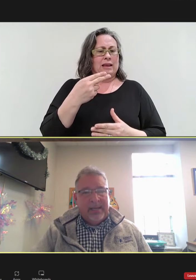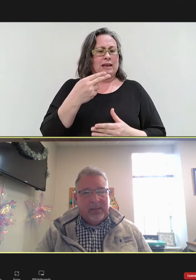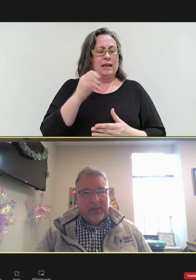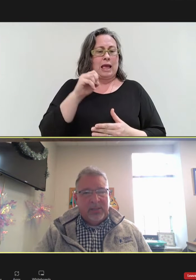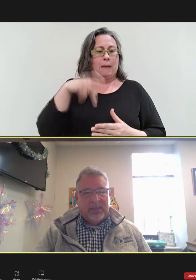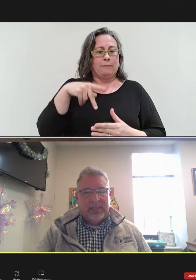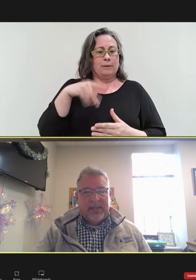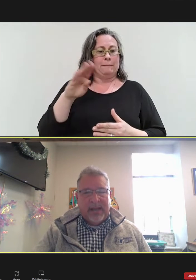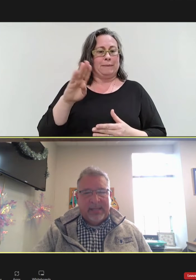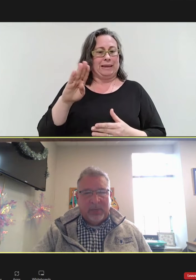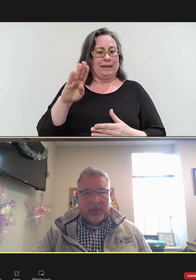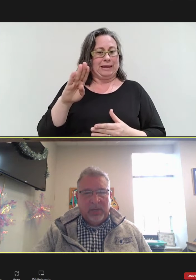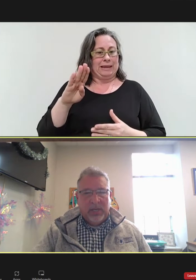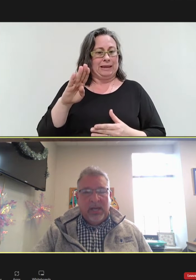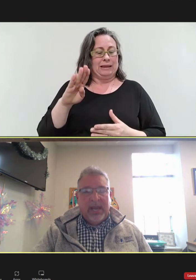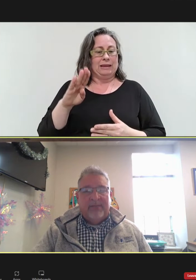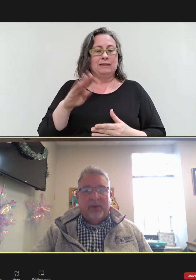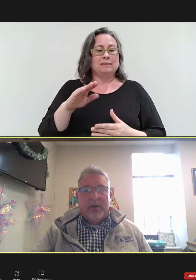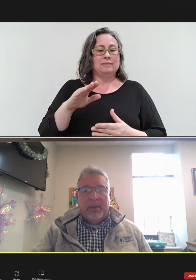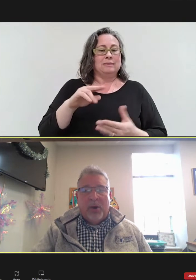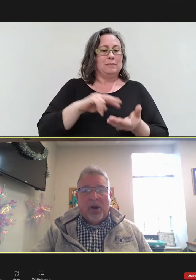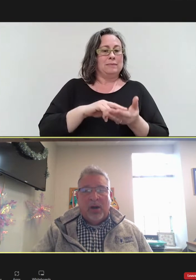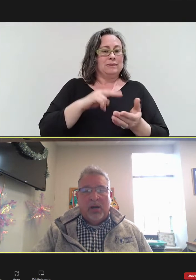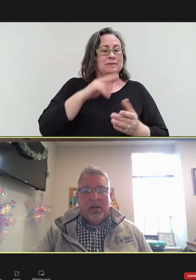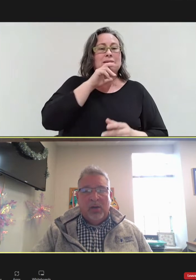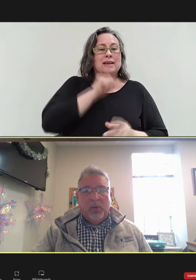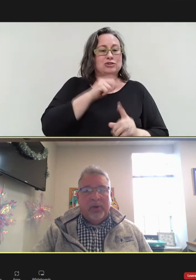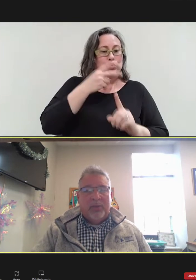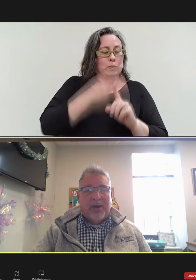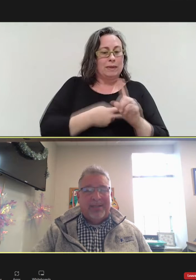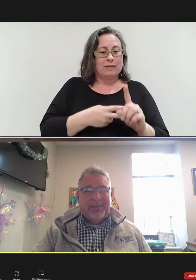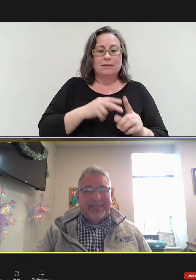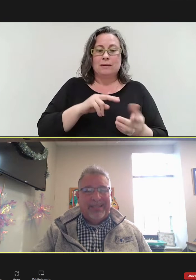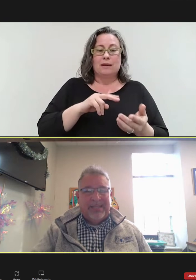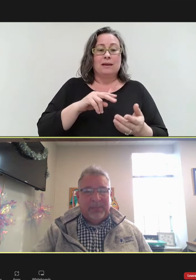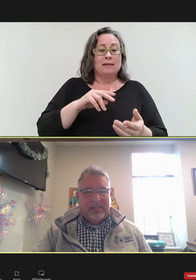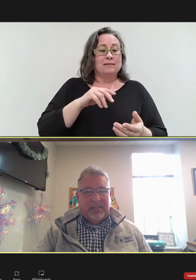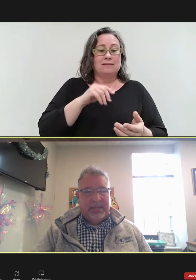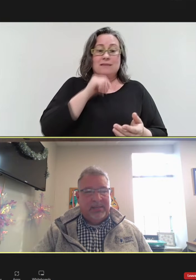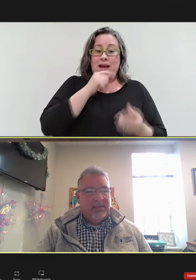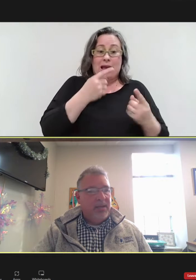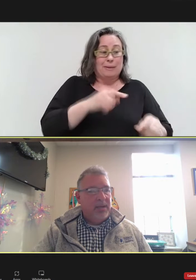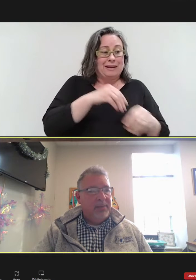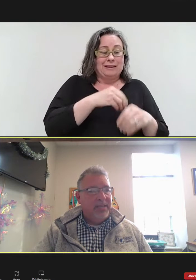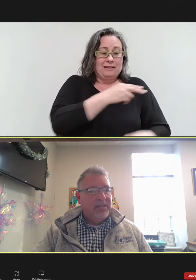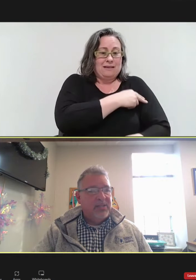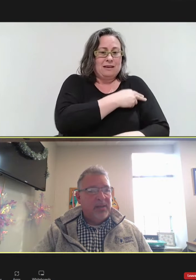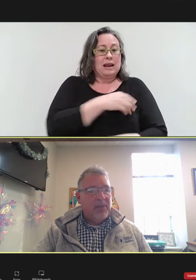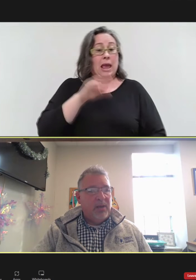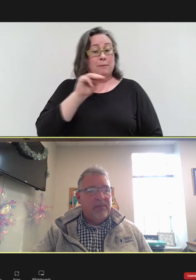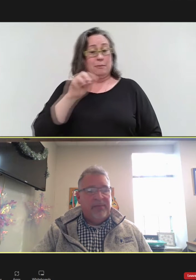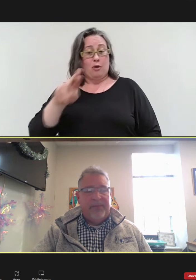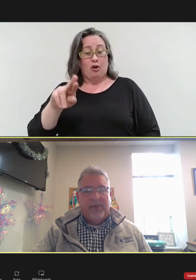getting those doses in the hospital. And for MMR, we are approximately six months late. In some of